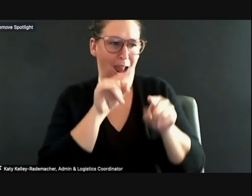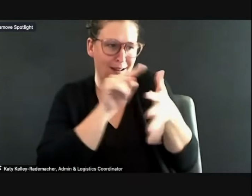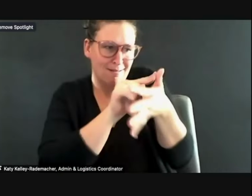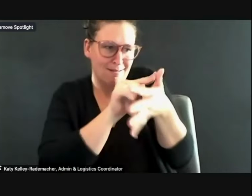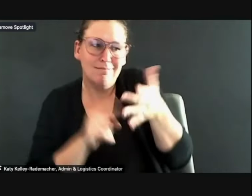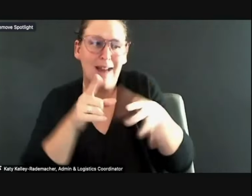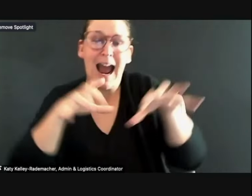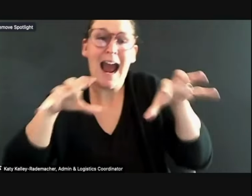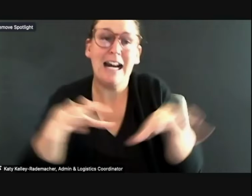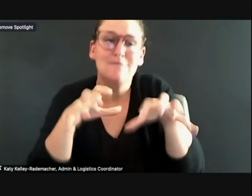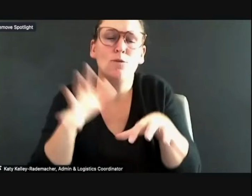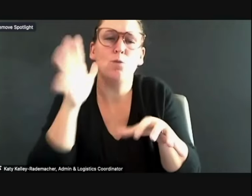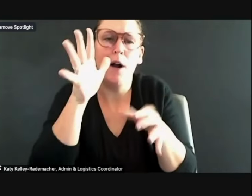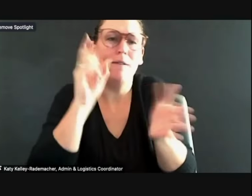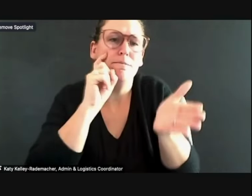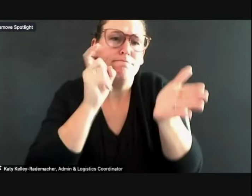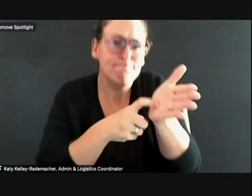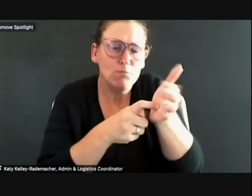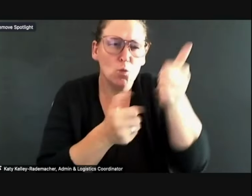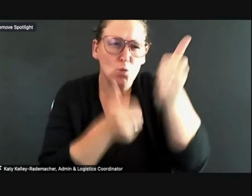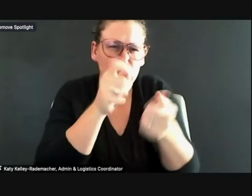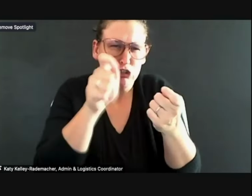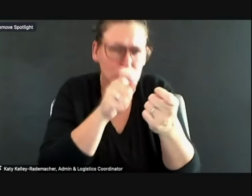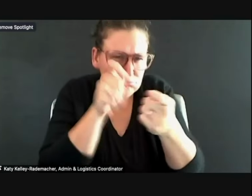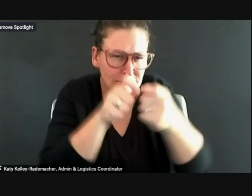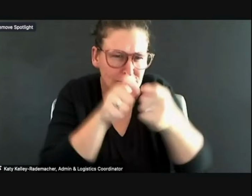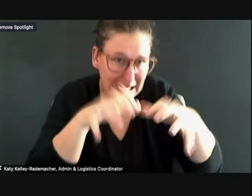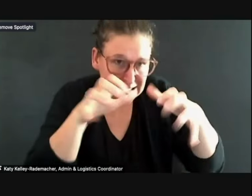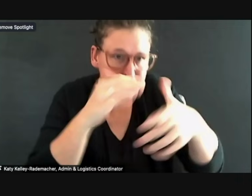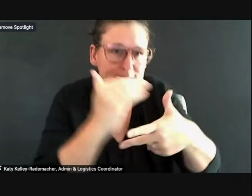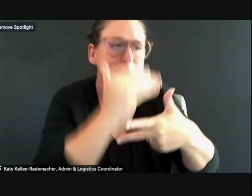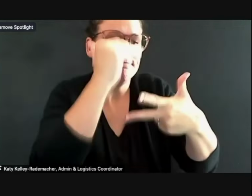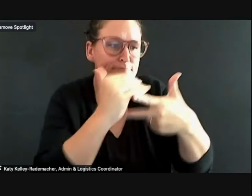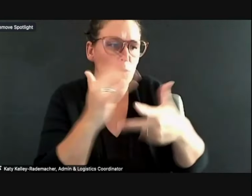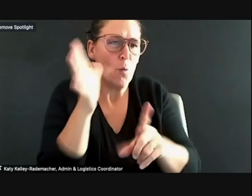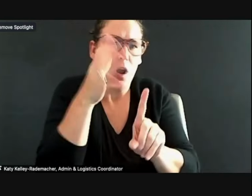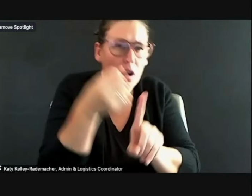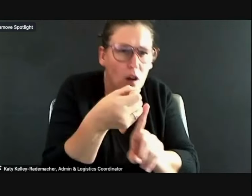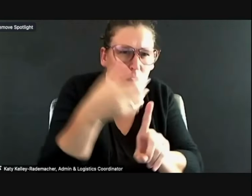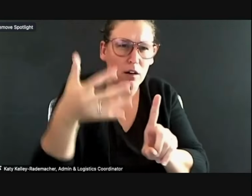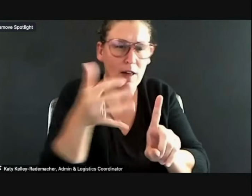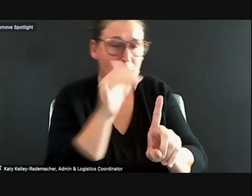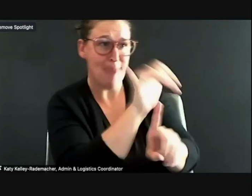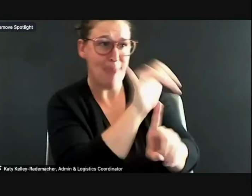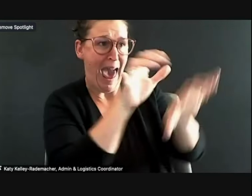for will be a way for us to do this. The information collected on the